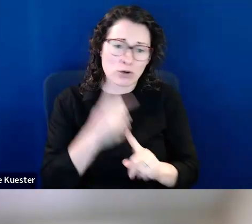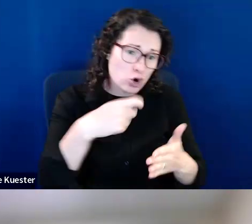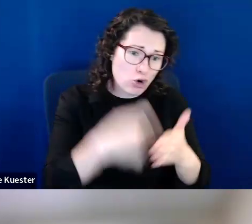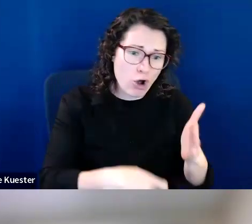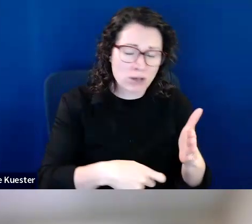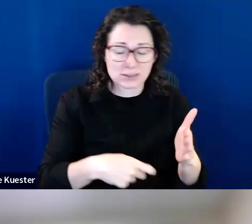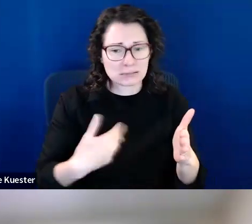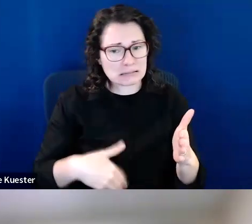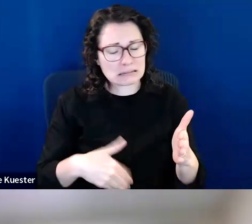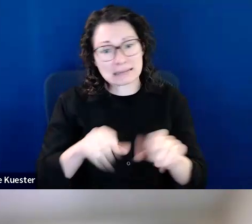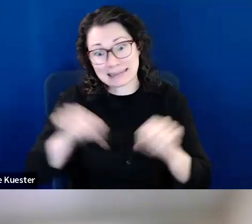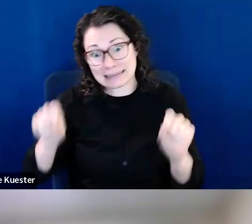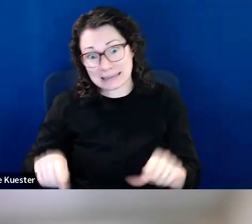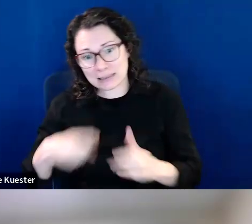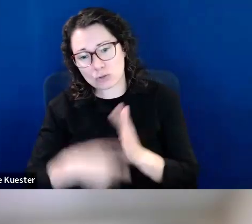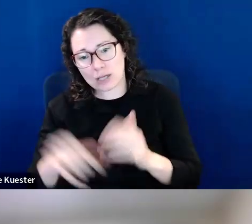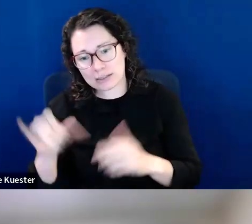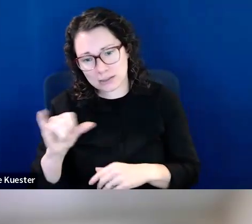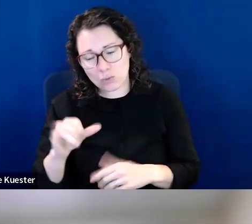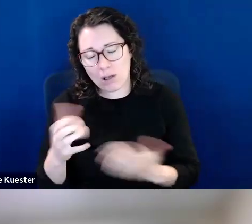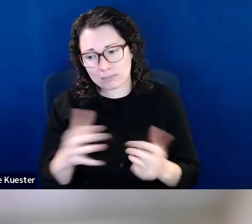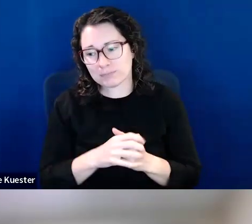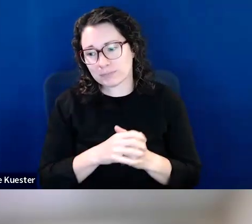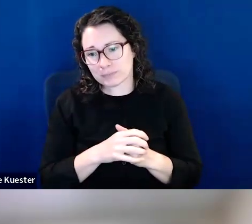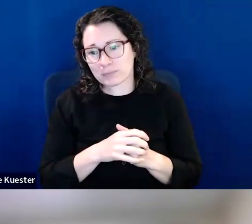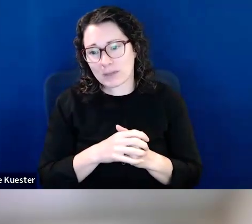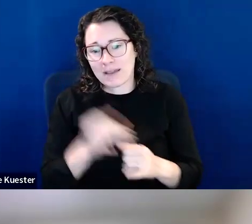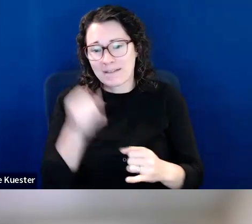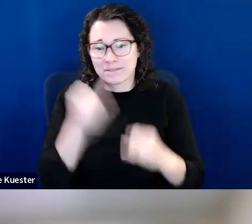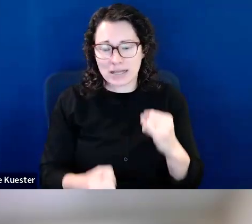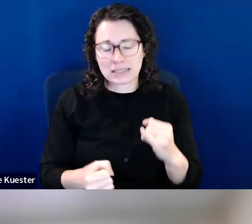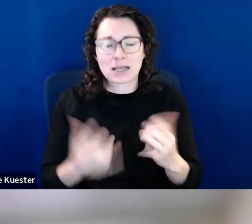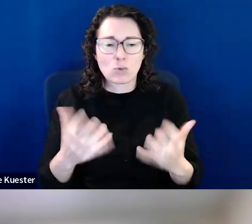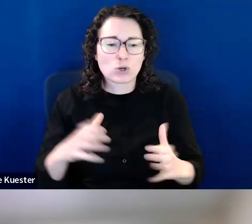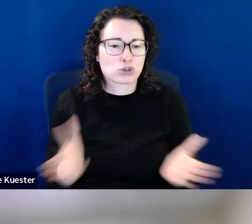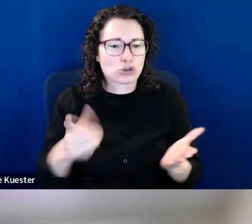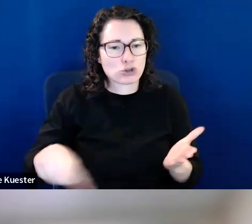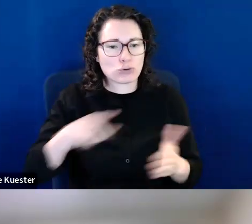uh just in terms of system cost as well. Um and and finally I would encourage you all to